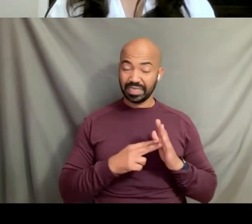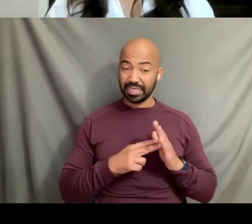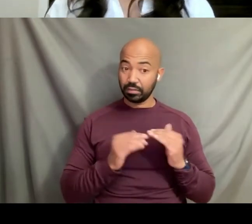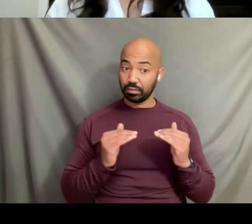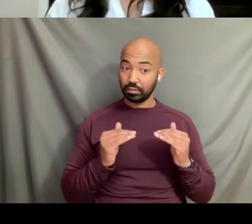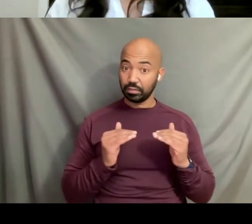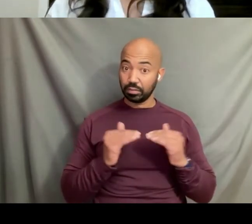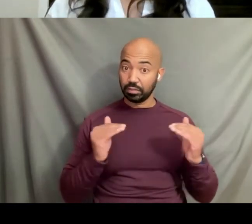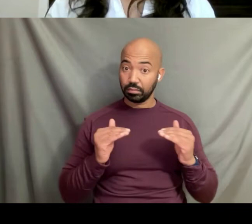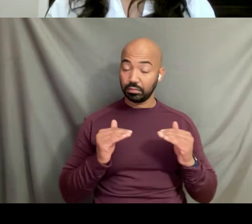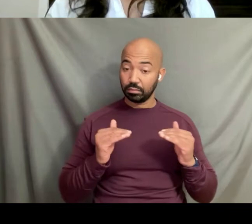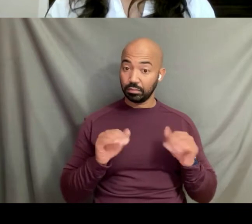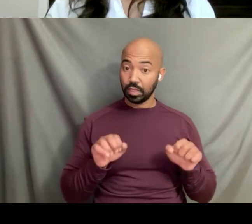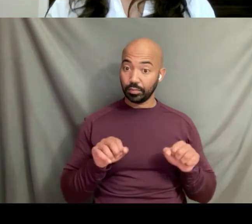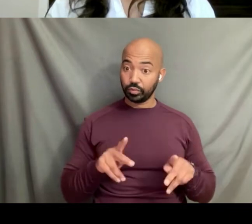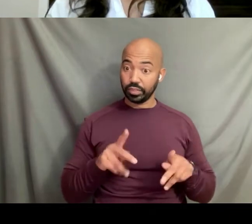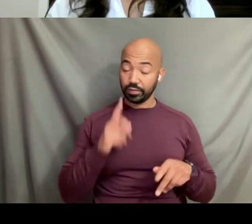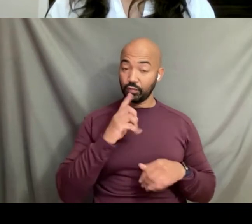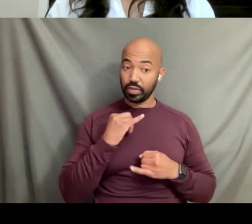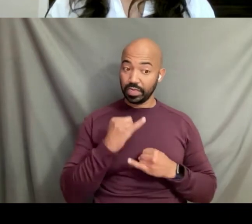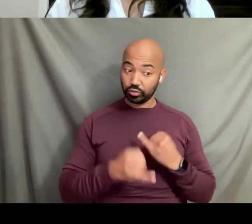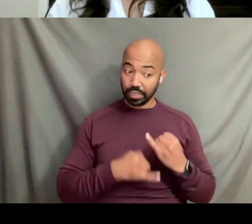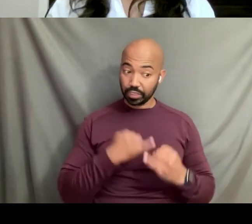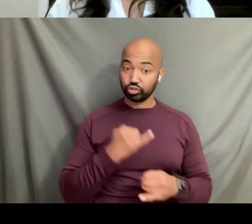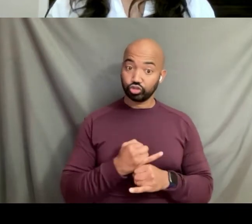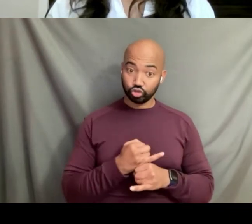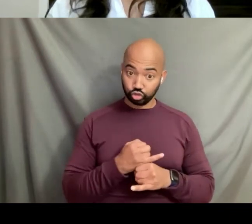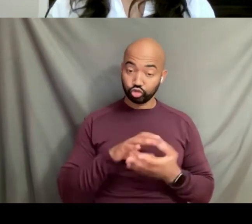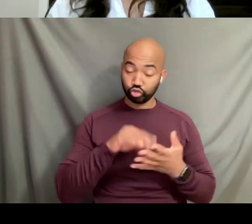for students, for international students with disabilities during orientation?